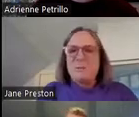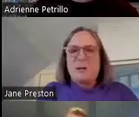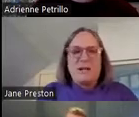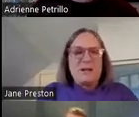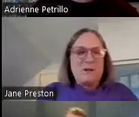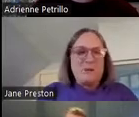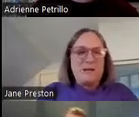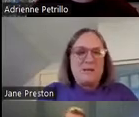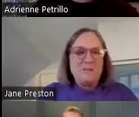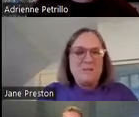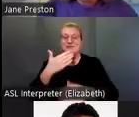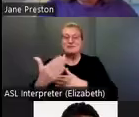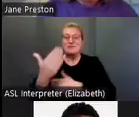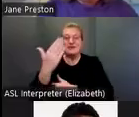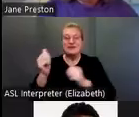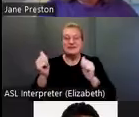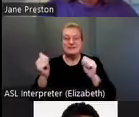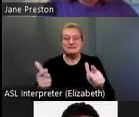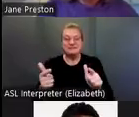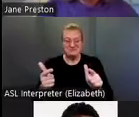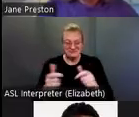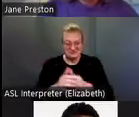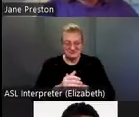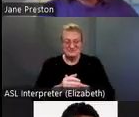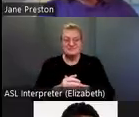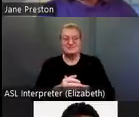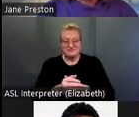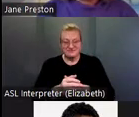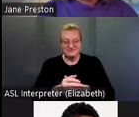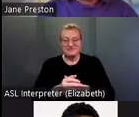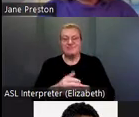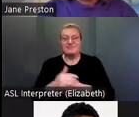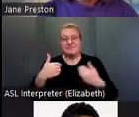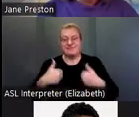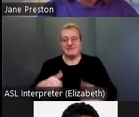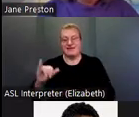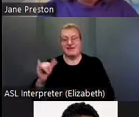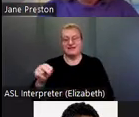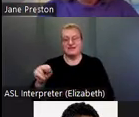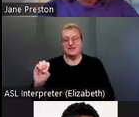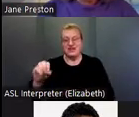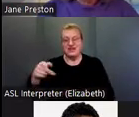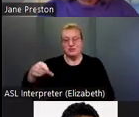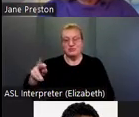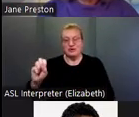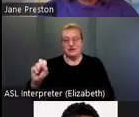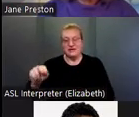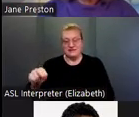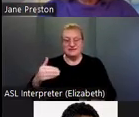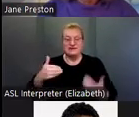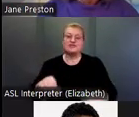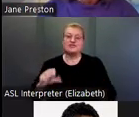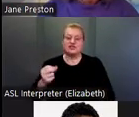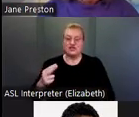Good morning, everyone. As Adrienne said, I'm Jane Preston, I use she/her pronouns,